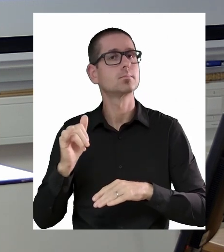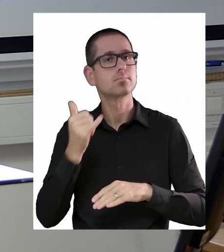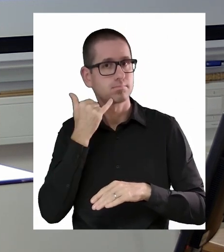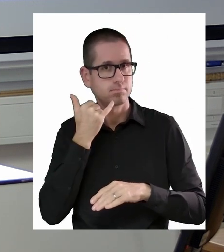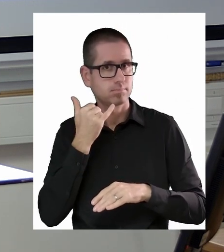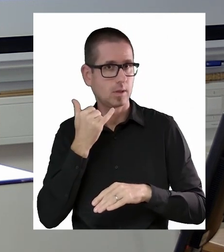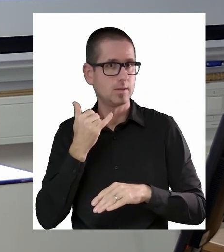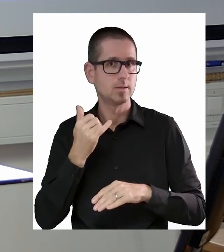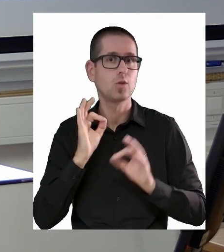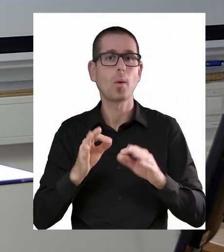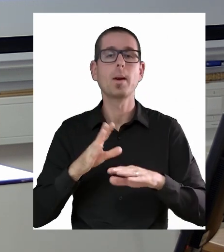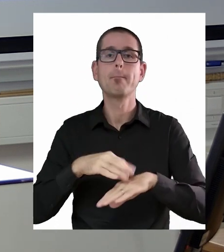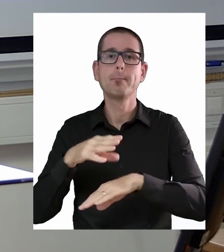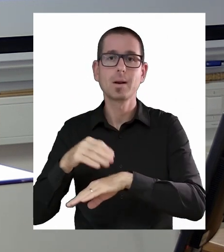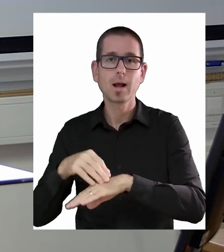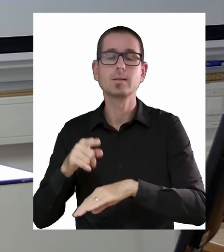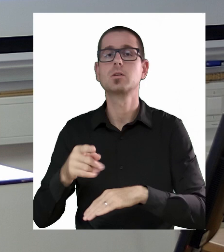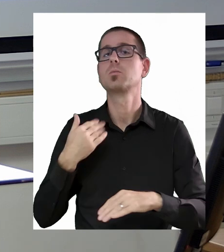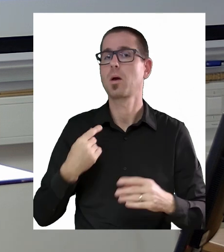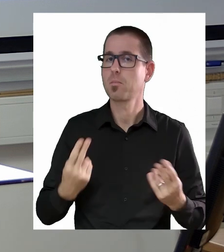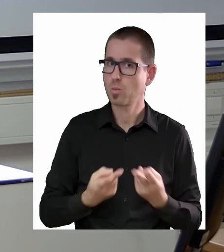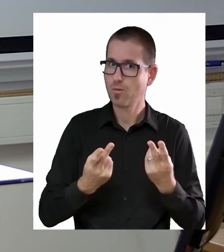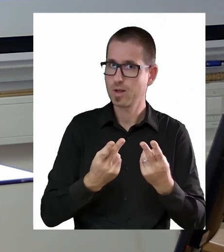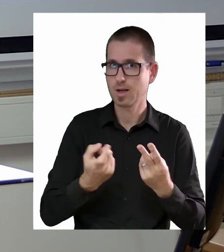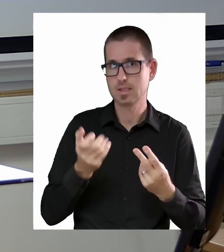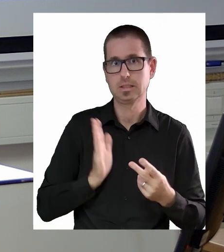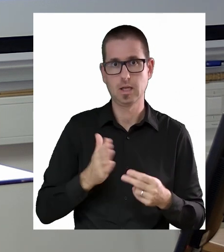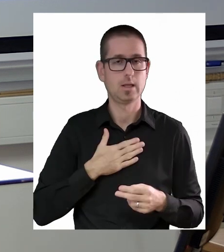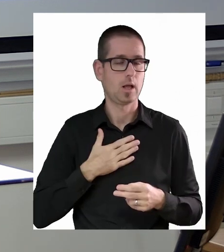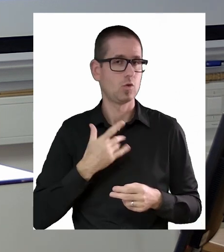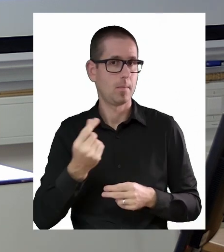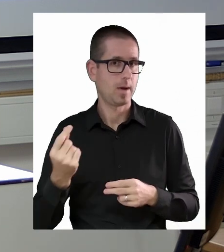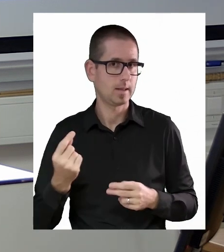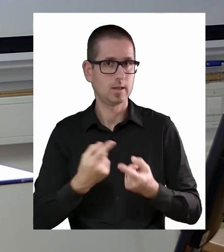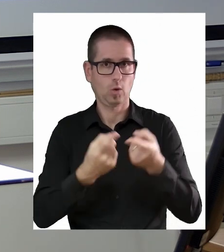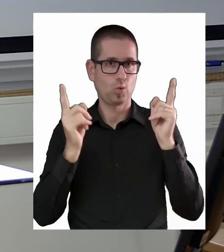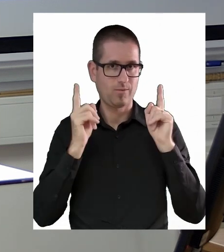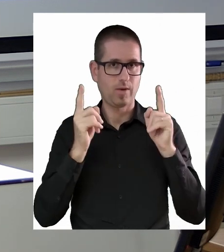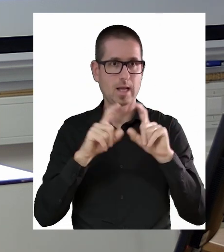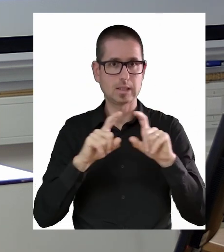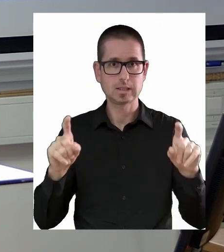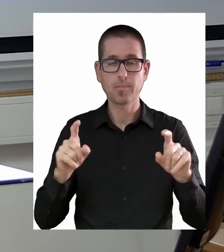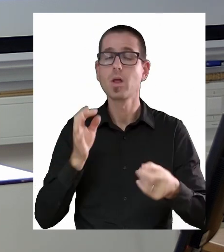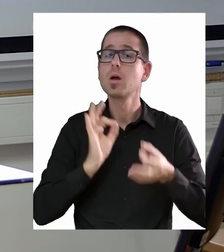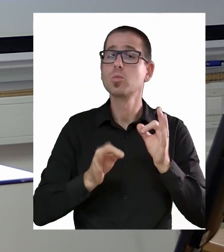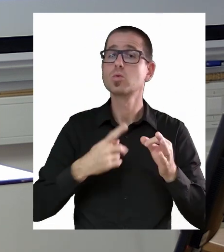was promoted by our partner universities, trying to get experts